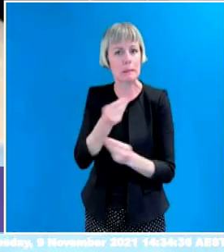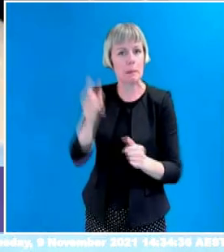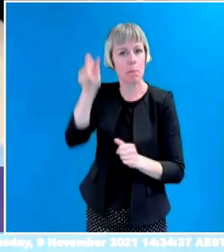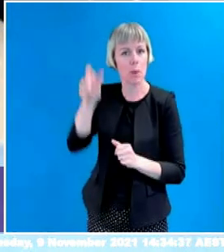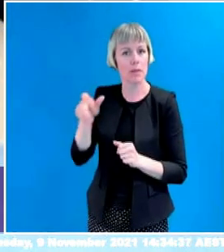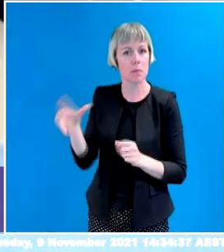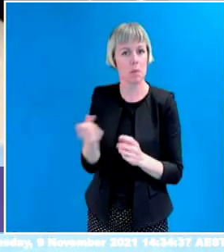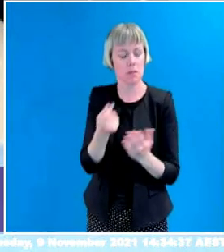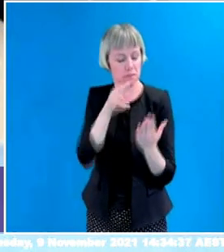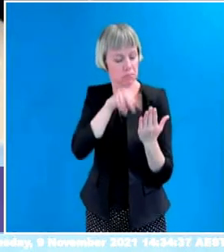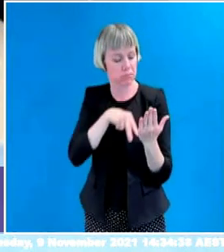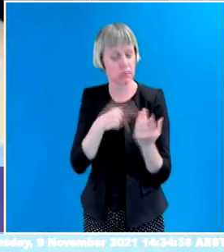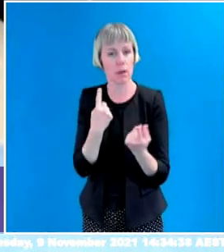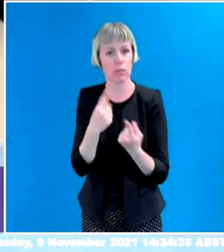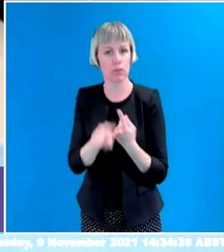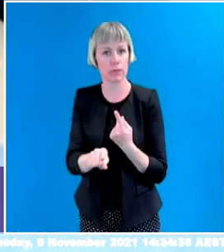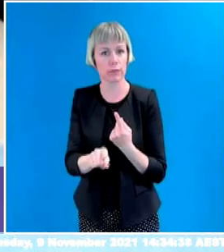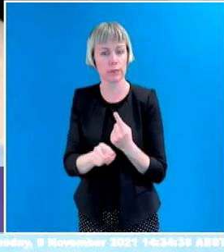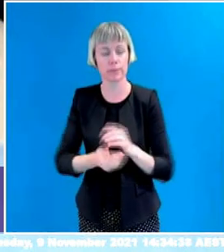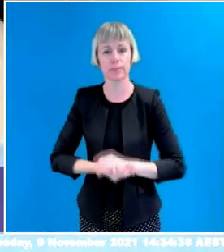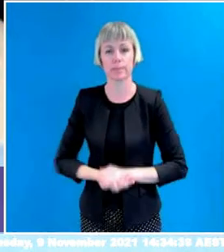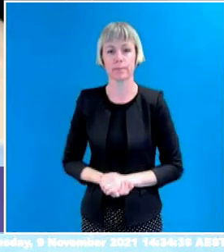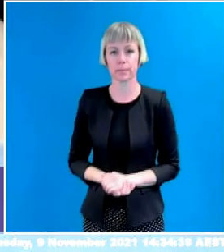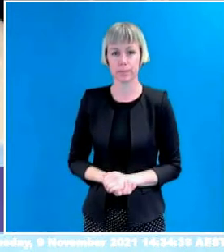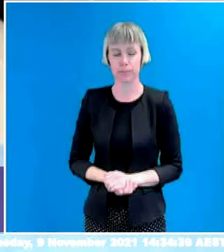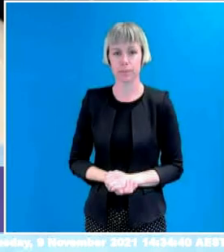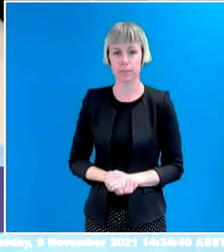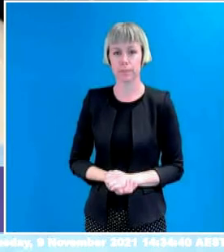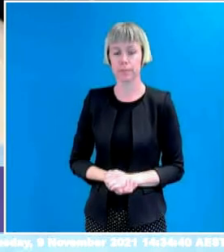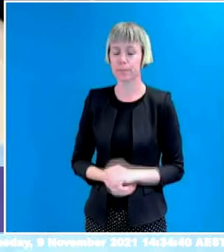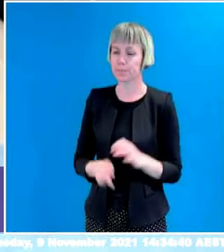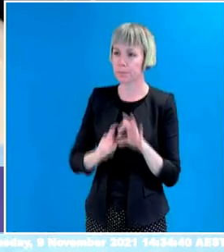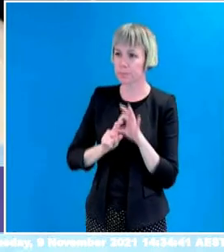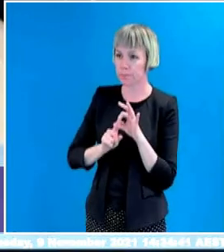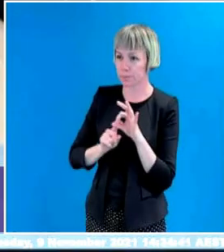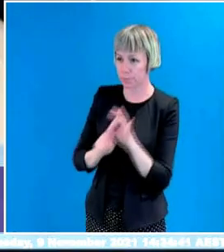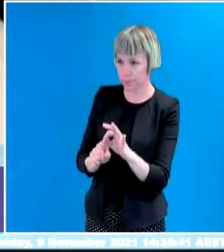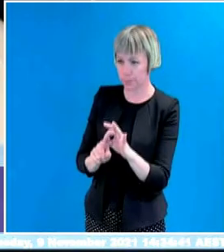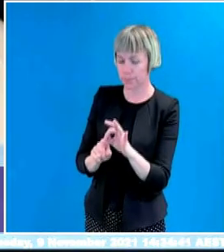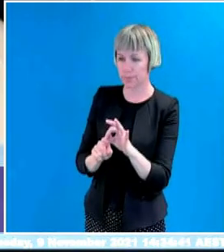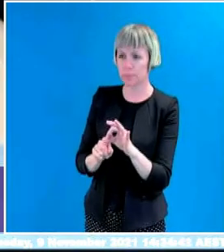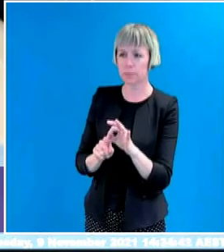Thank you. I want to ask you about the approach to interpreting or